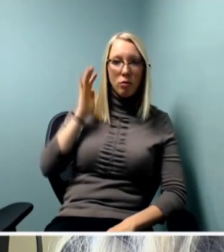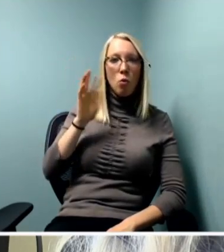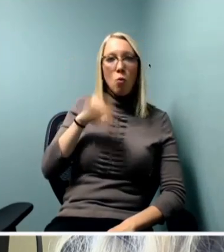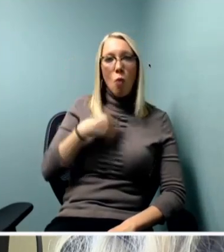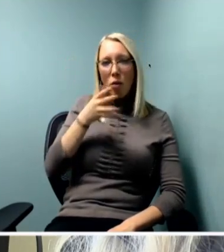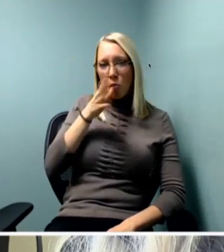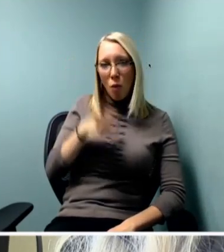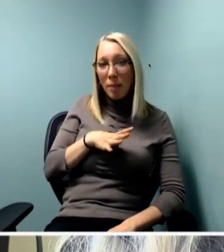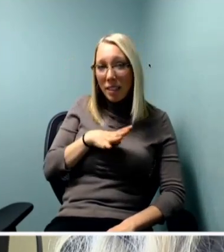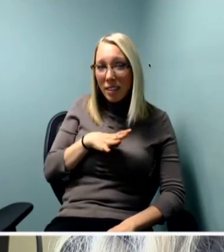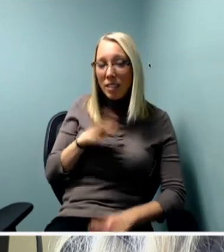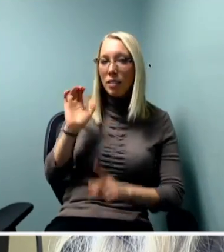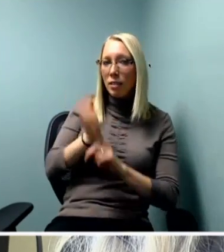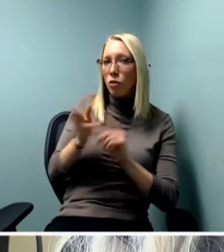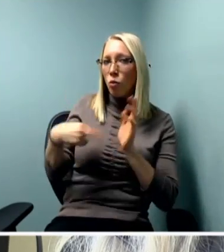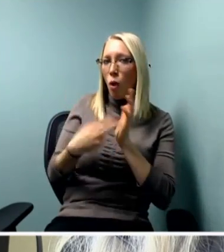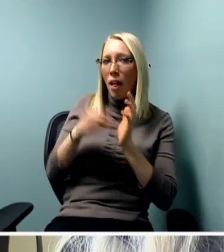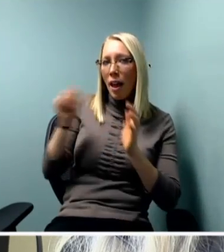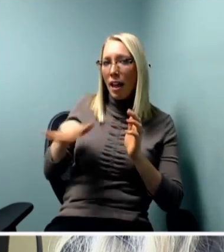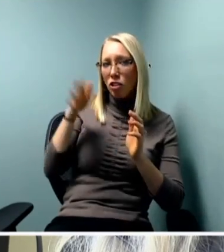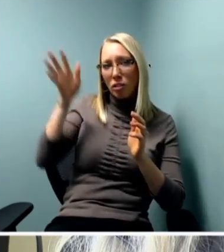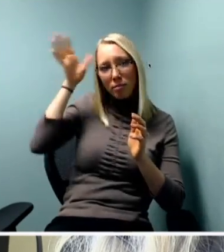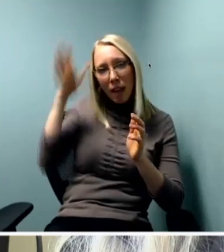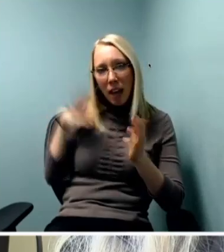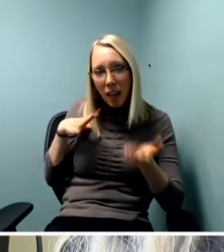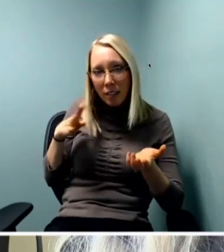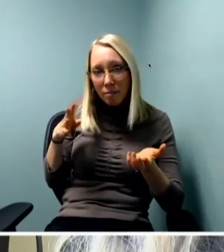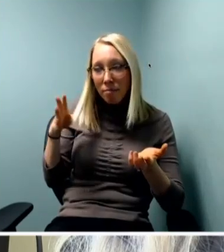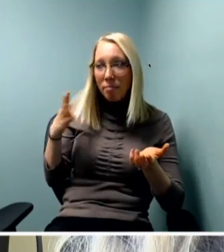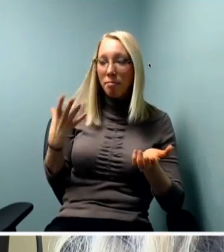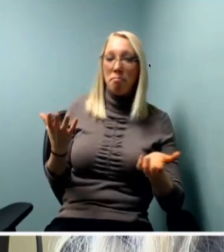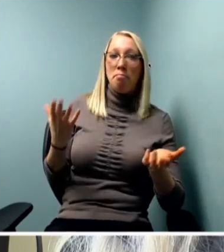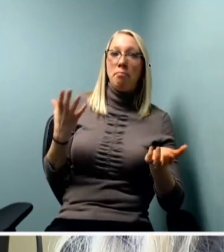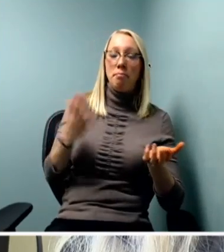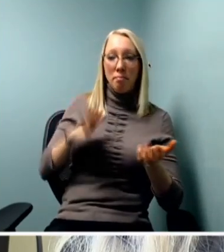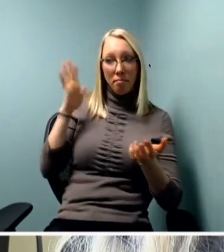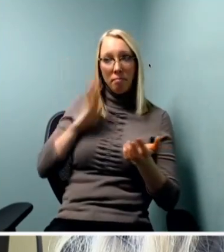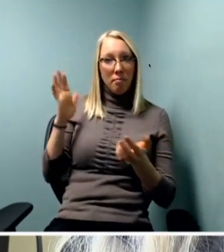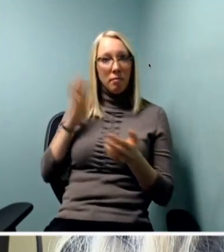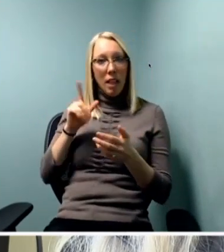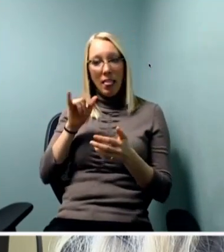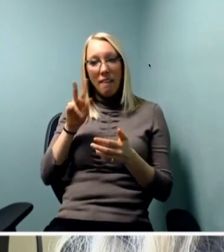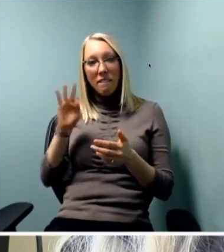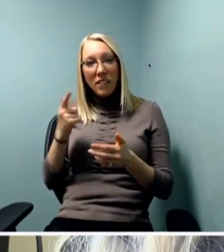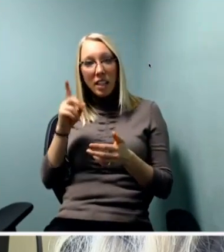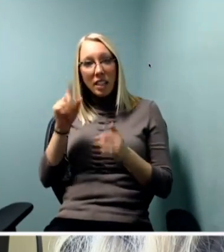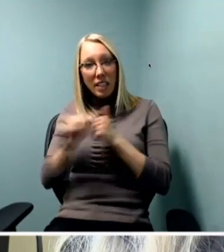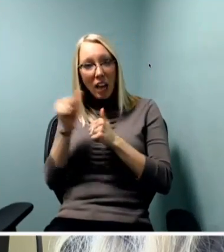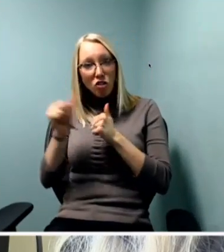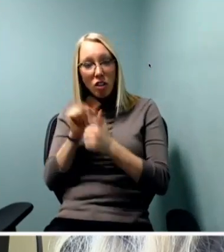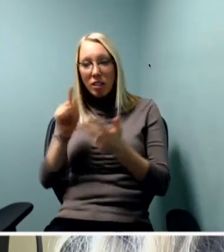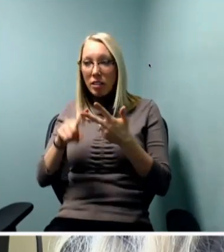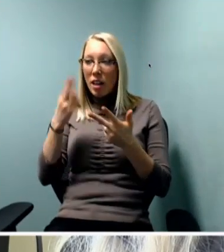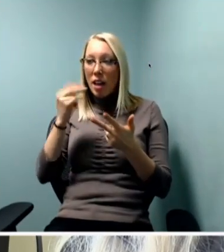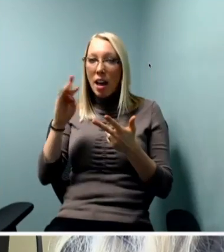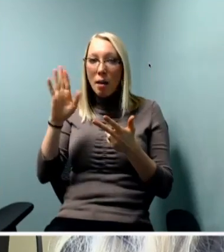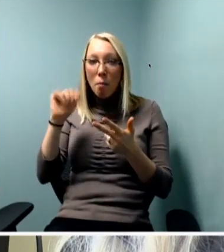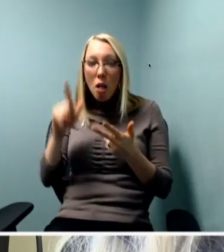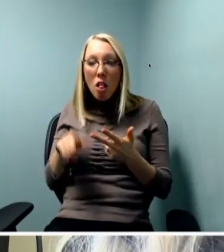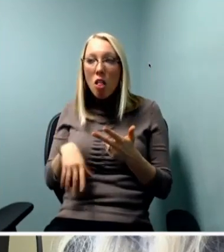You go back to 'The Year of Living Dangerously'. You go back to 'Hannibal'. You go back to, you know, 'Ben Hurr'.